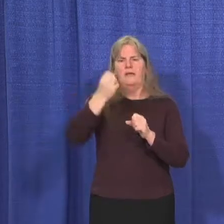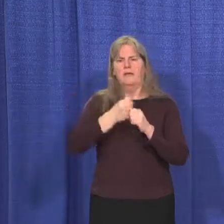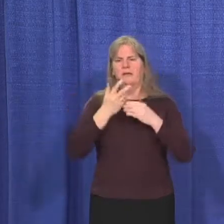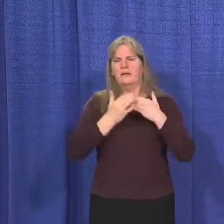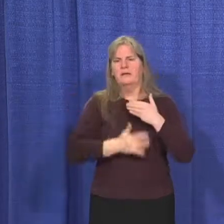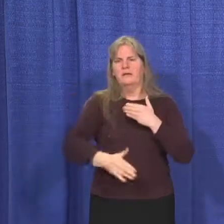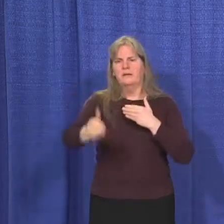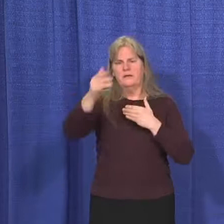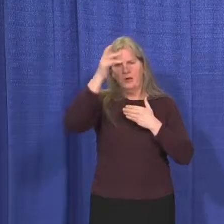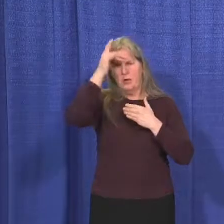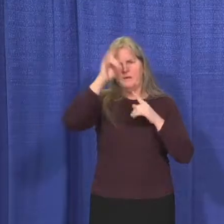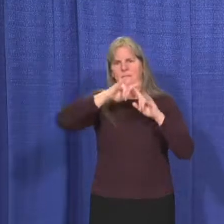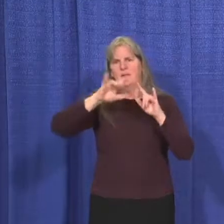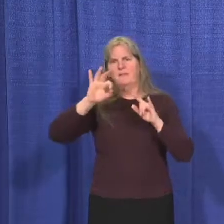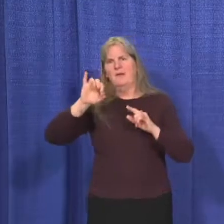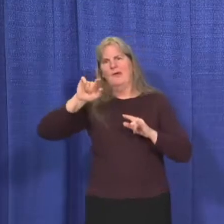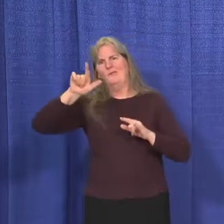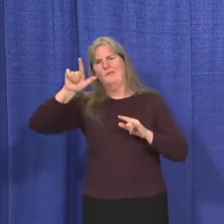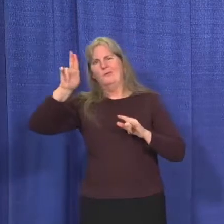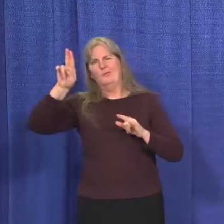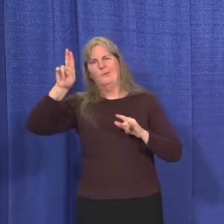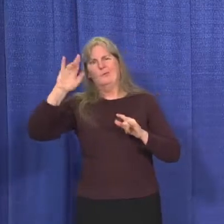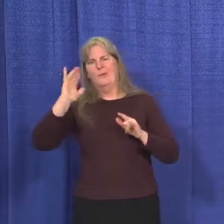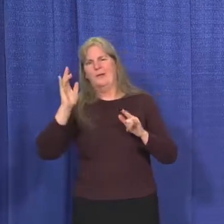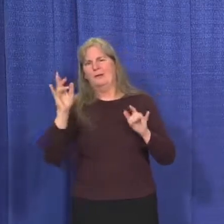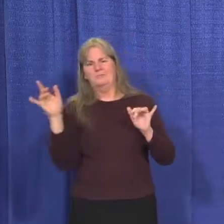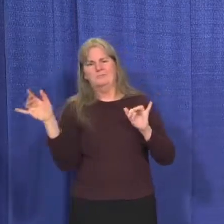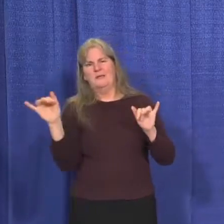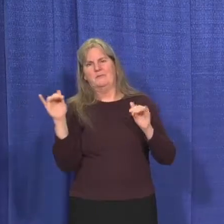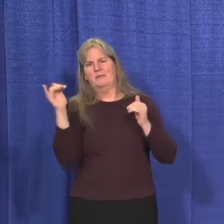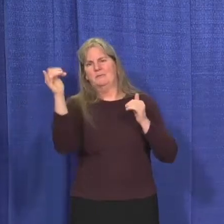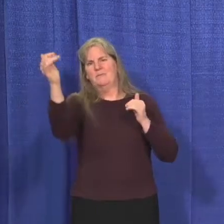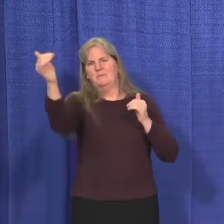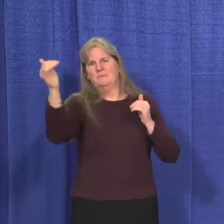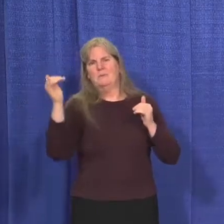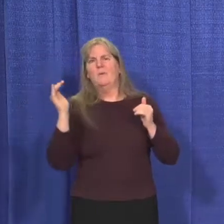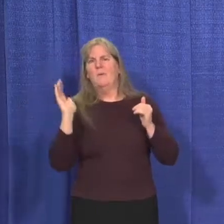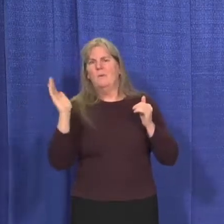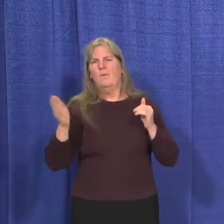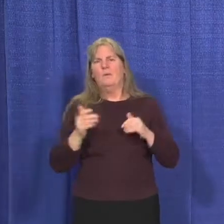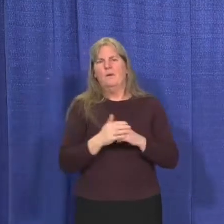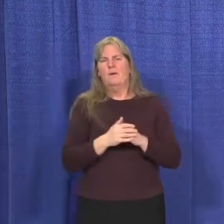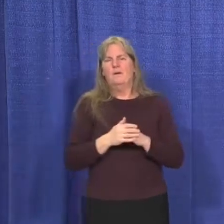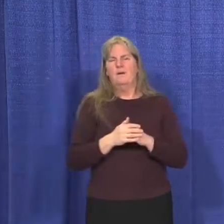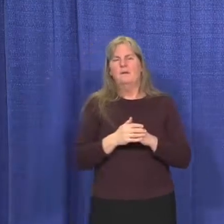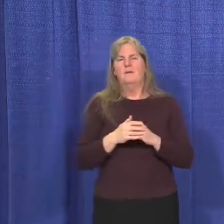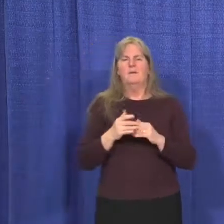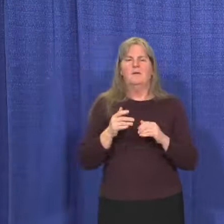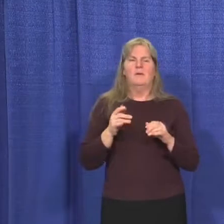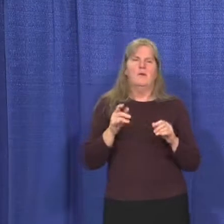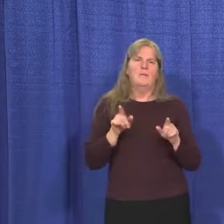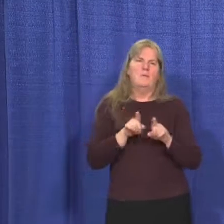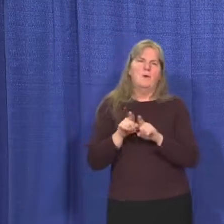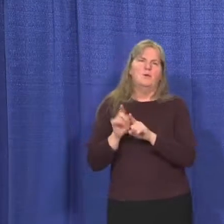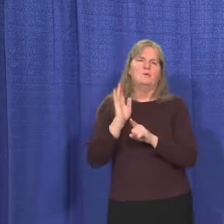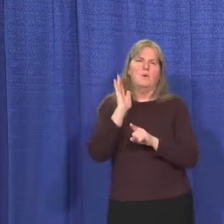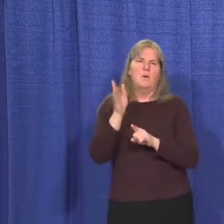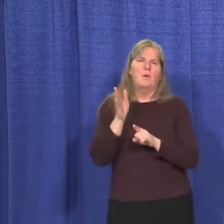it will become an endemic infection. I think just as it will be with us for years to come, I think it